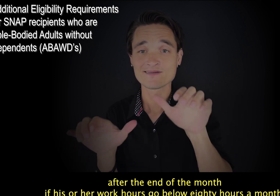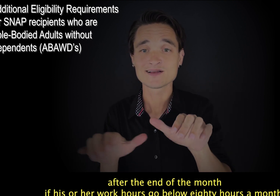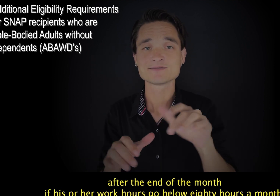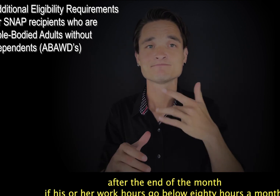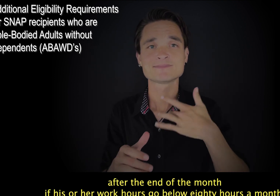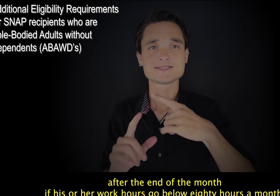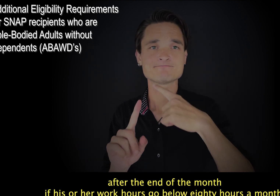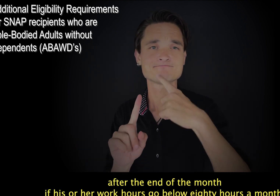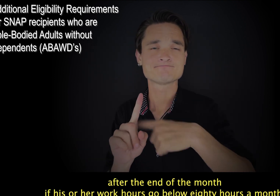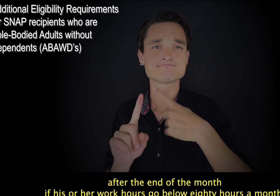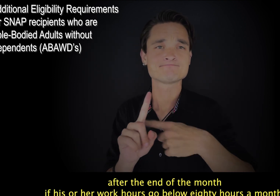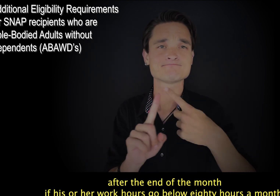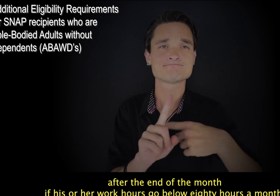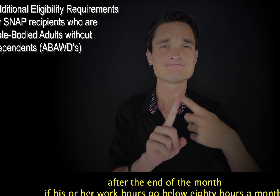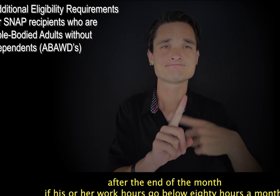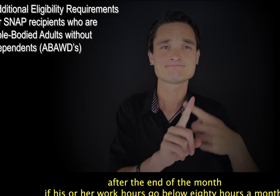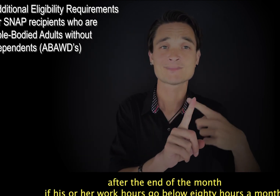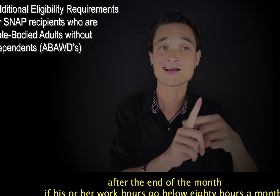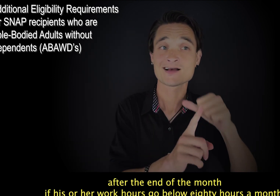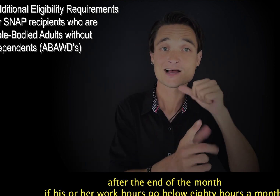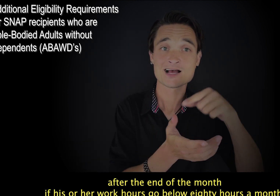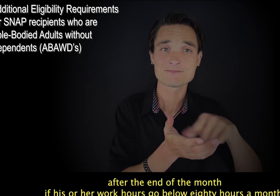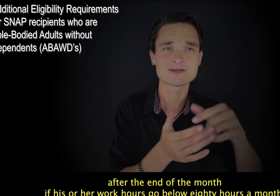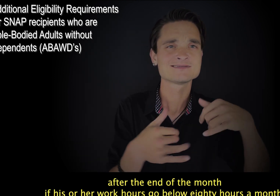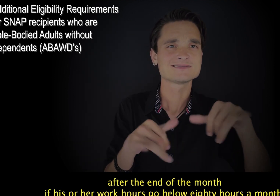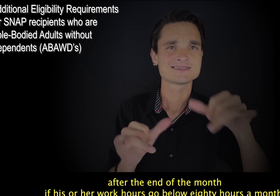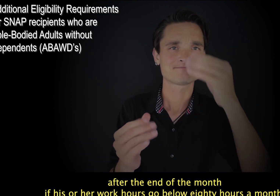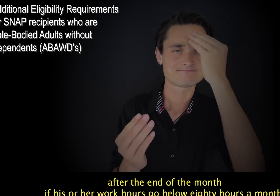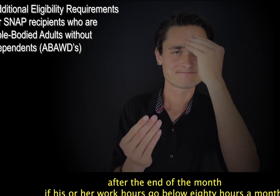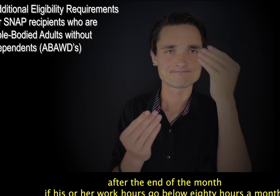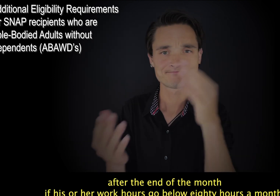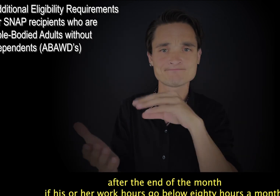after the end of the month if his or her work hours go below eighty hours a month.